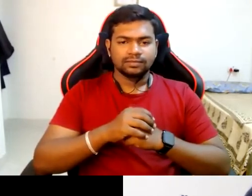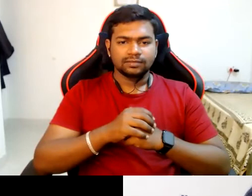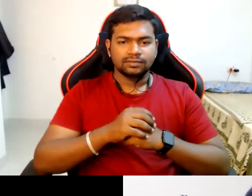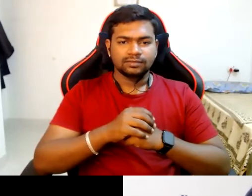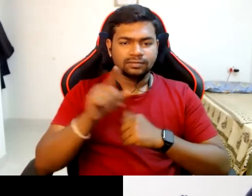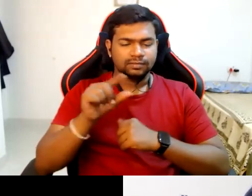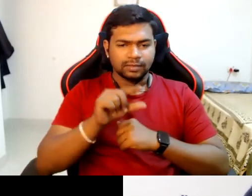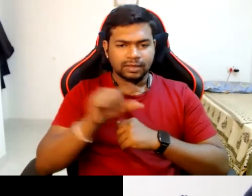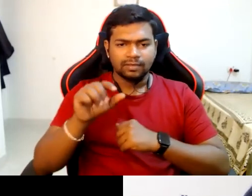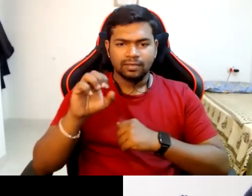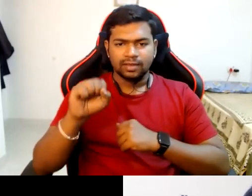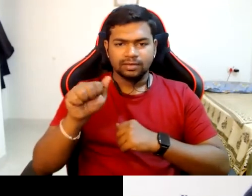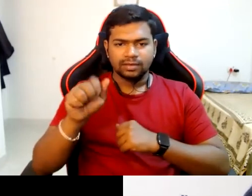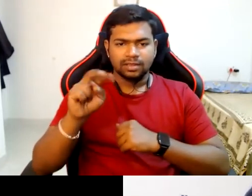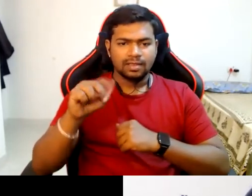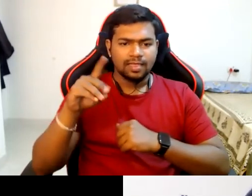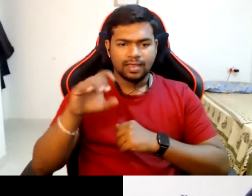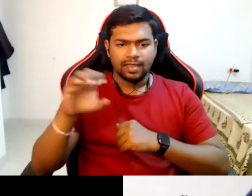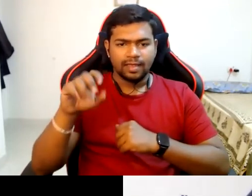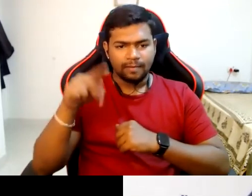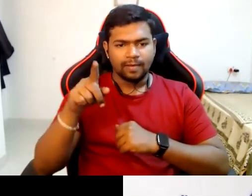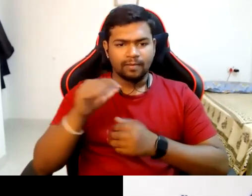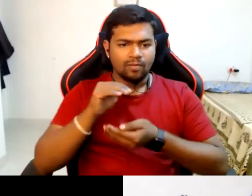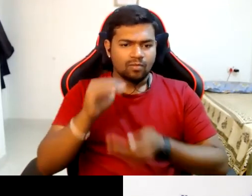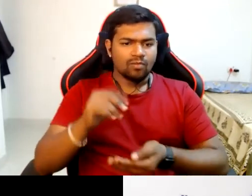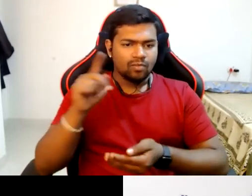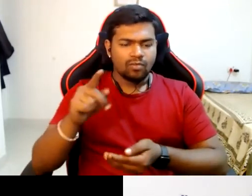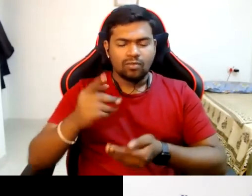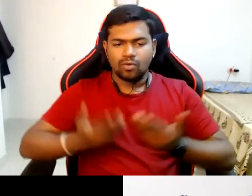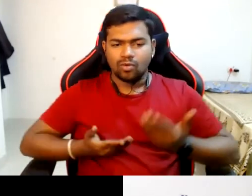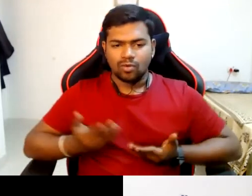I was born in Kolkata. I grew up in Gujarat.